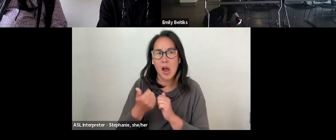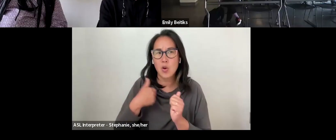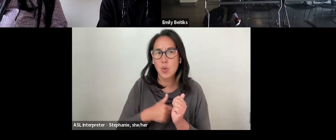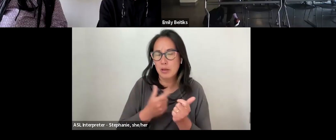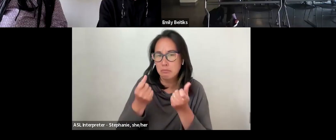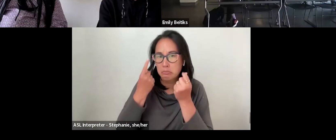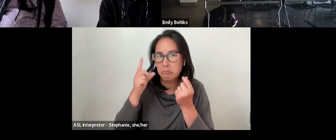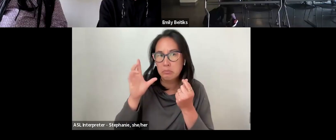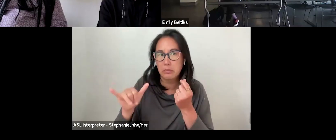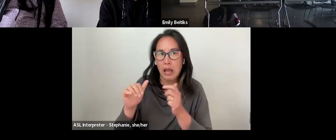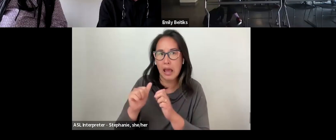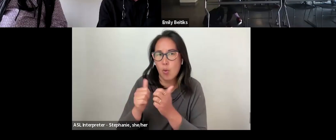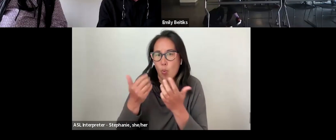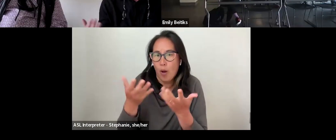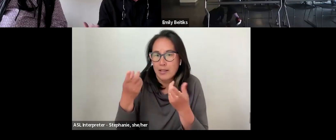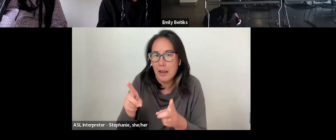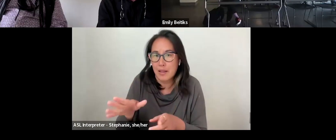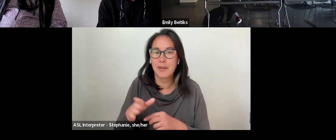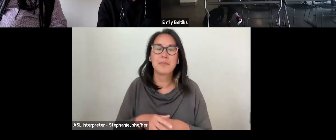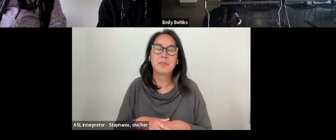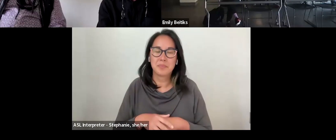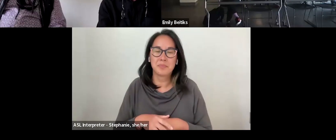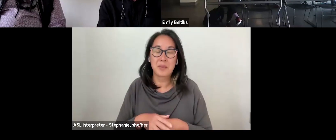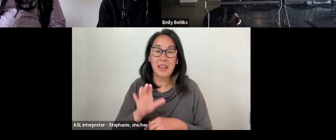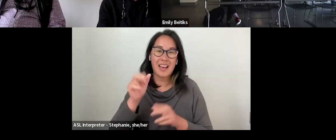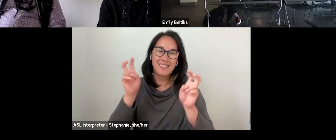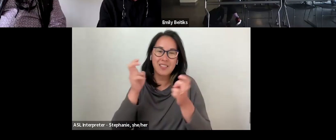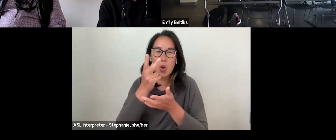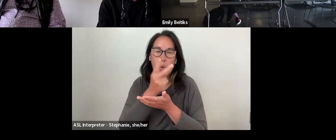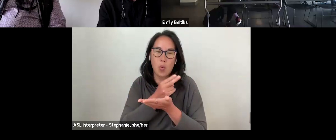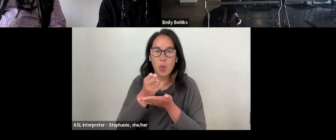Well, the holy trinity, this is Susan Reverby's term.